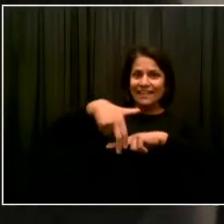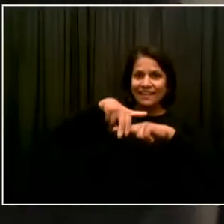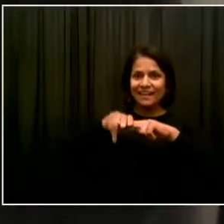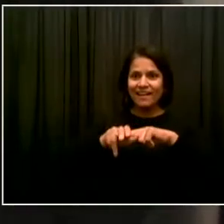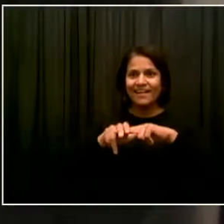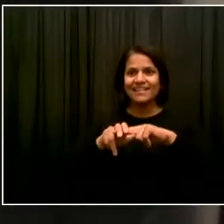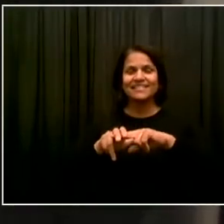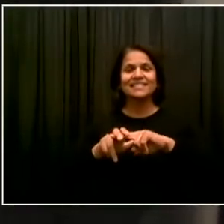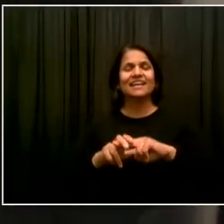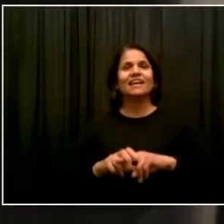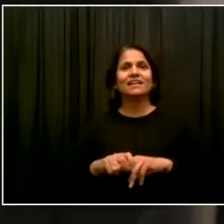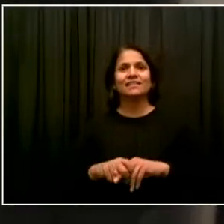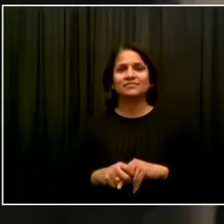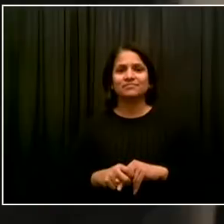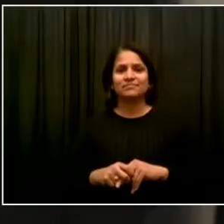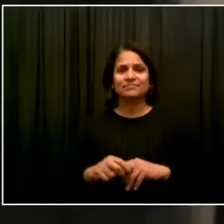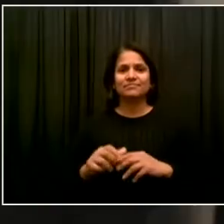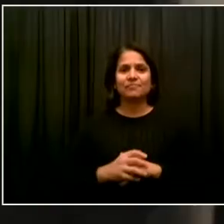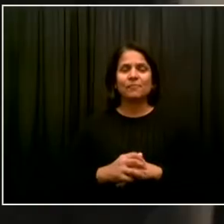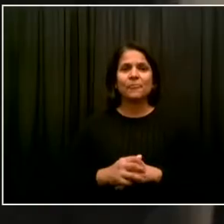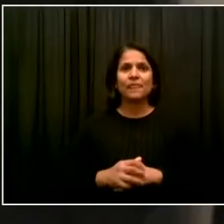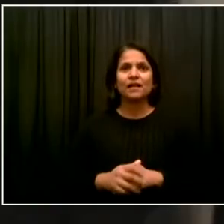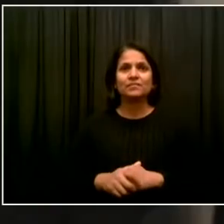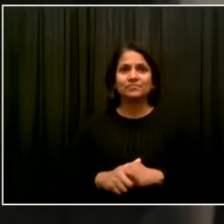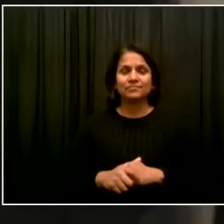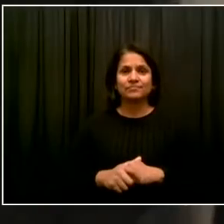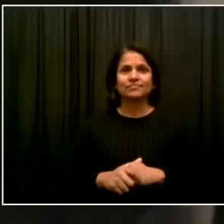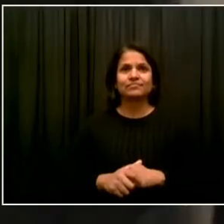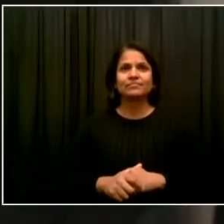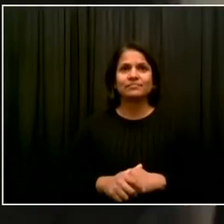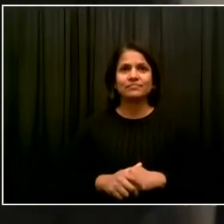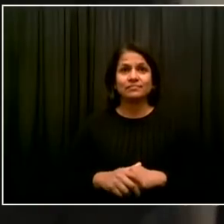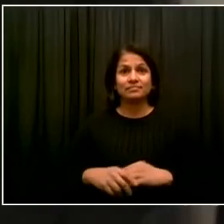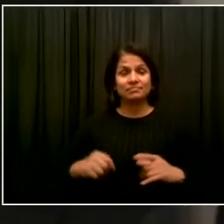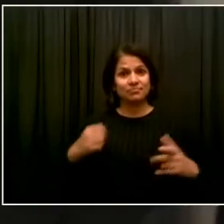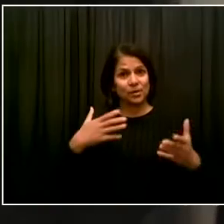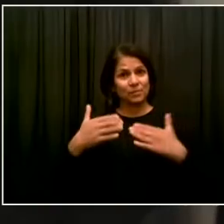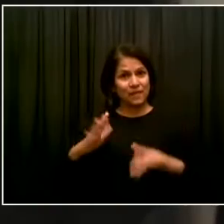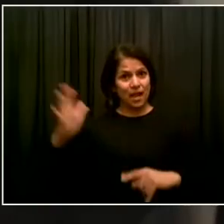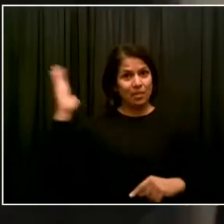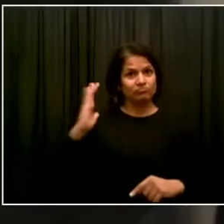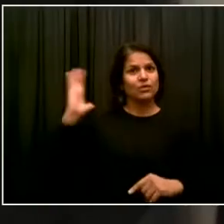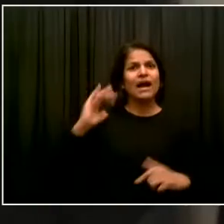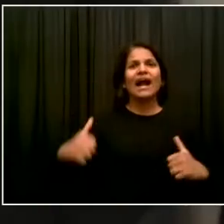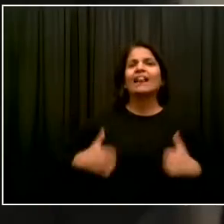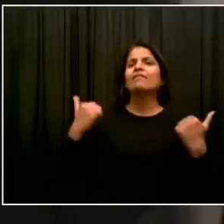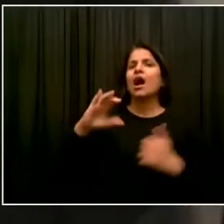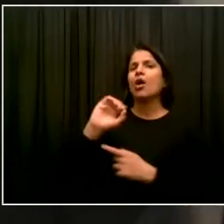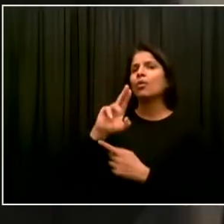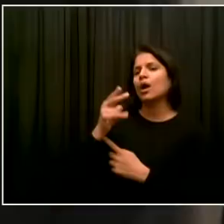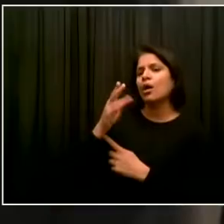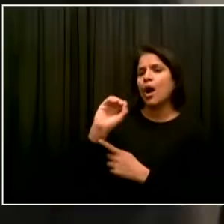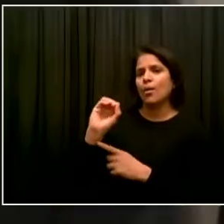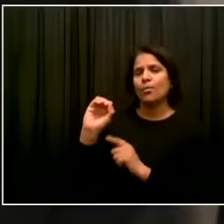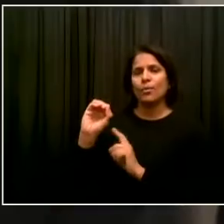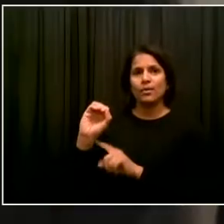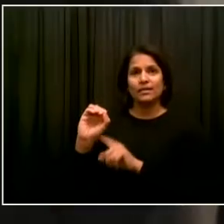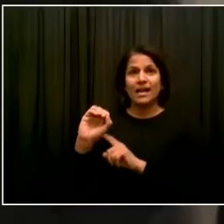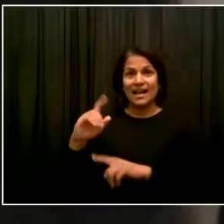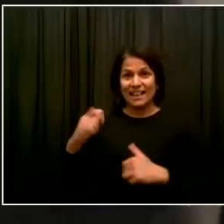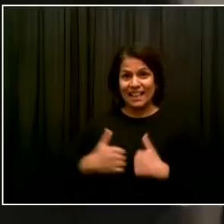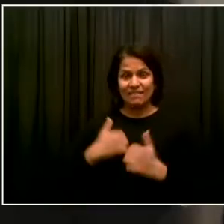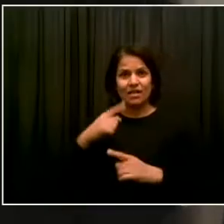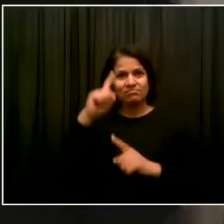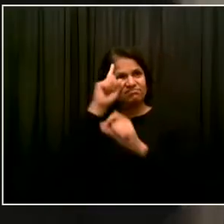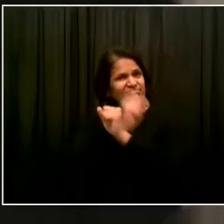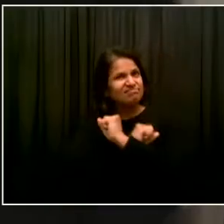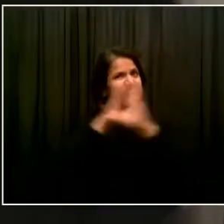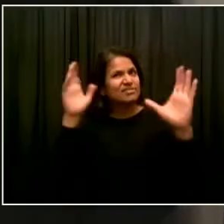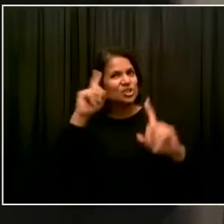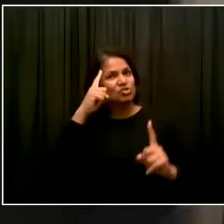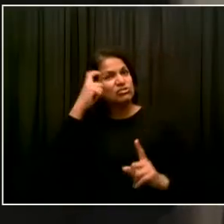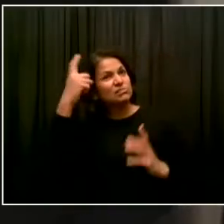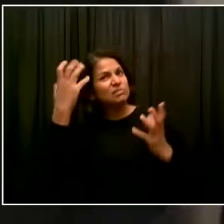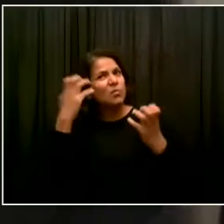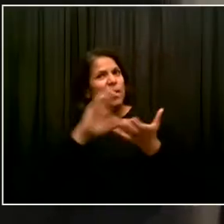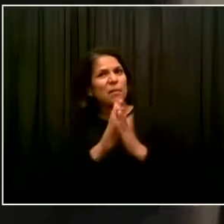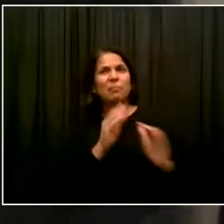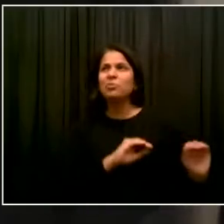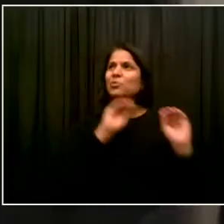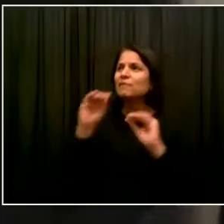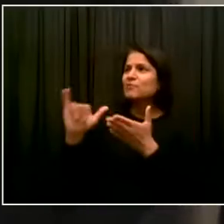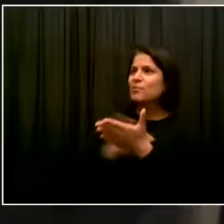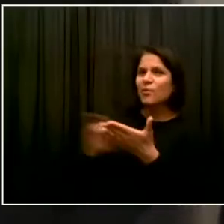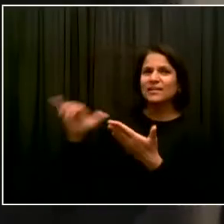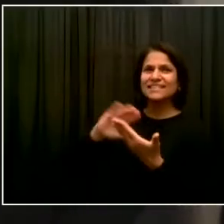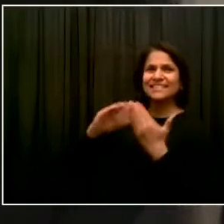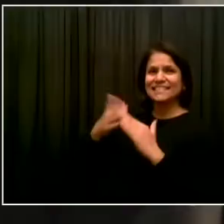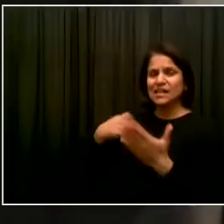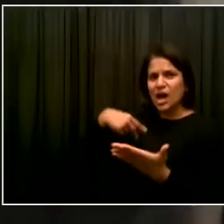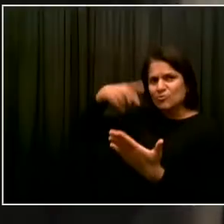LIVE.